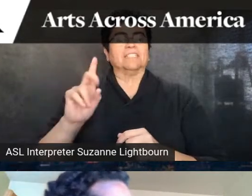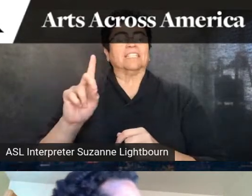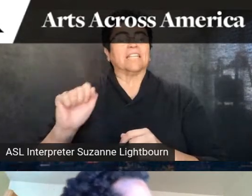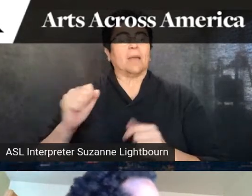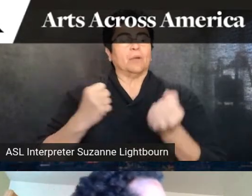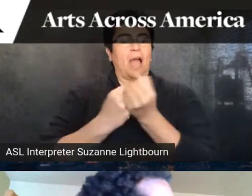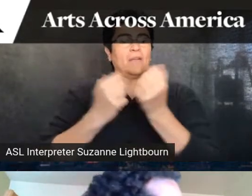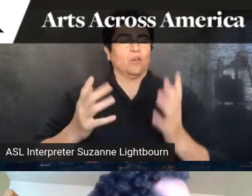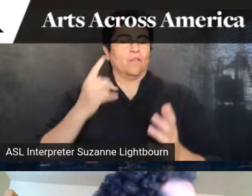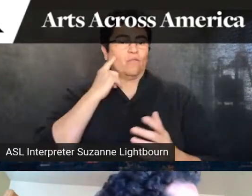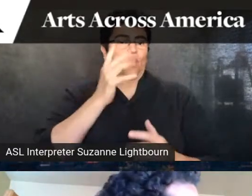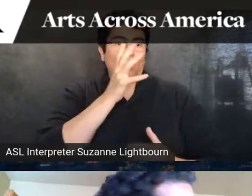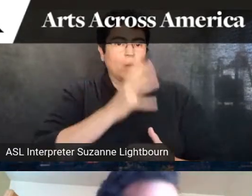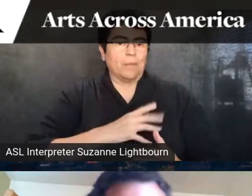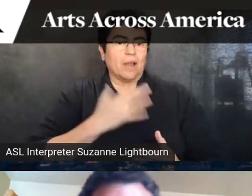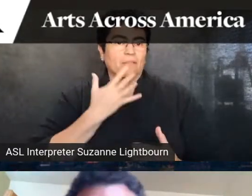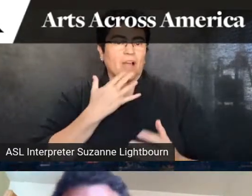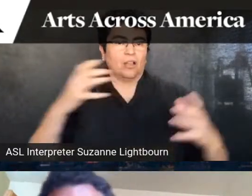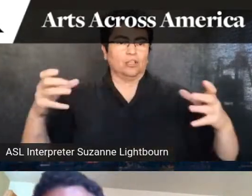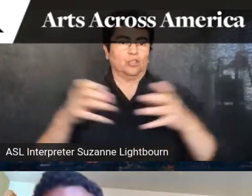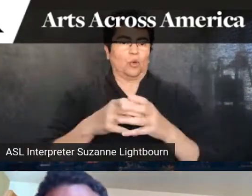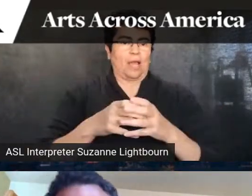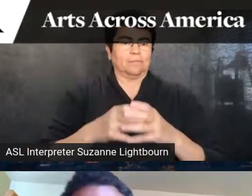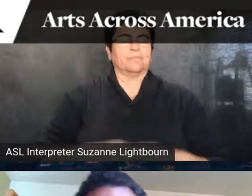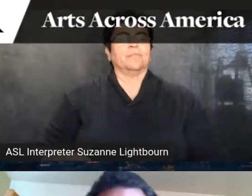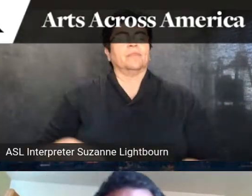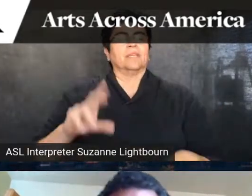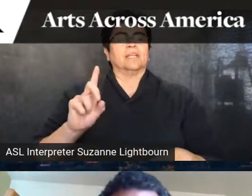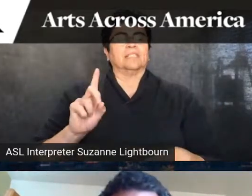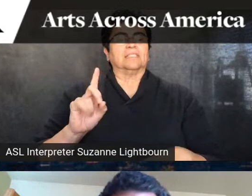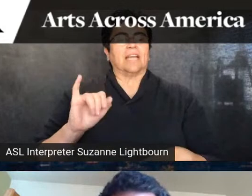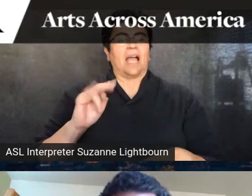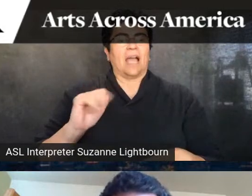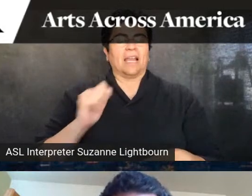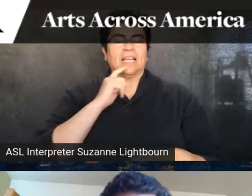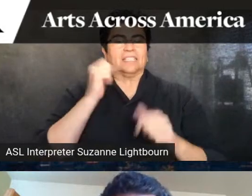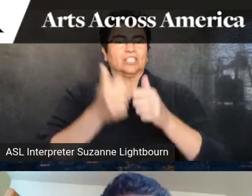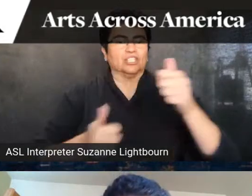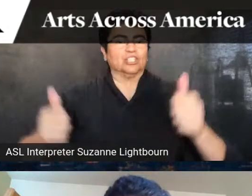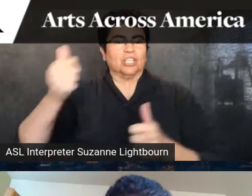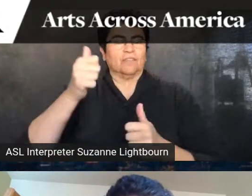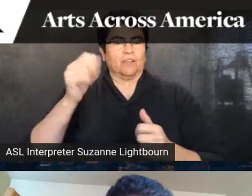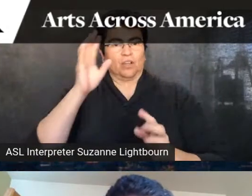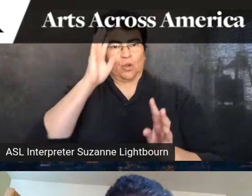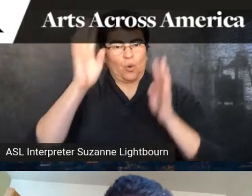for Women of Color Unite. Diana is a chief creative artivist and founder